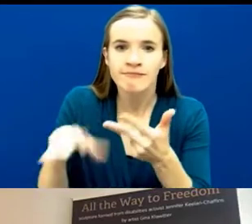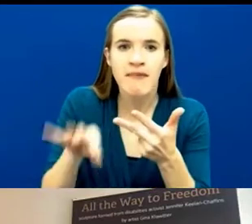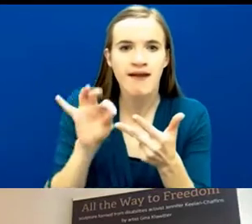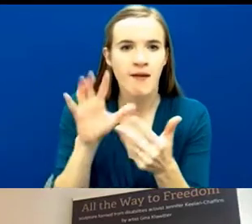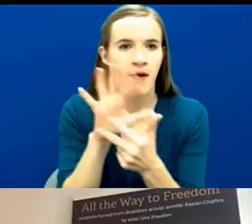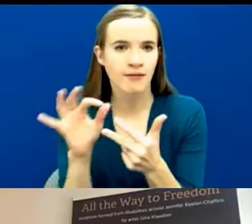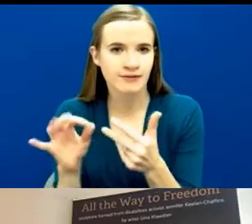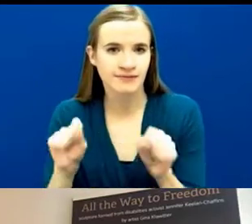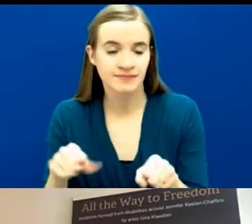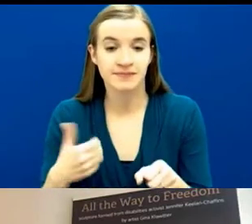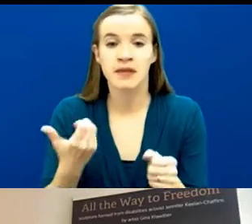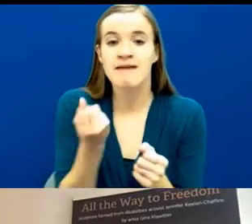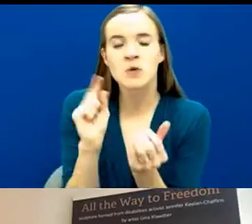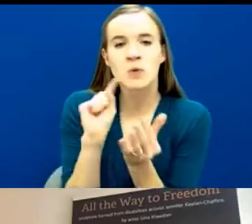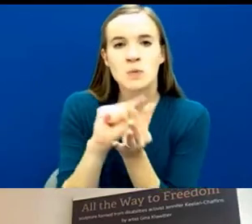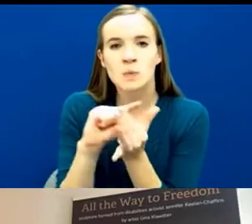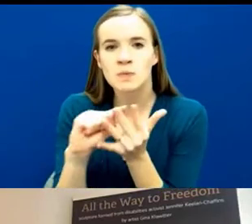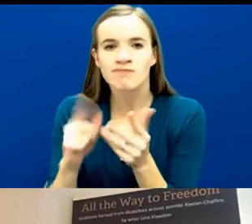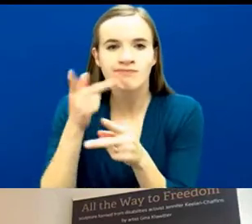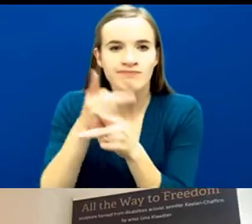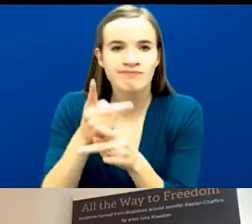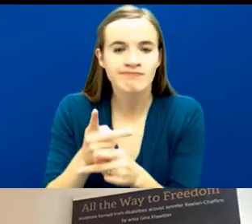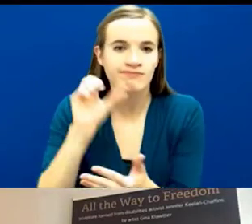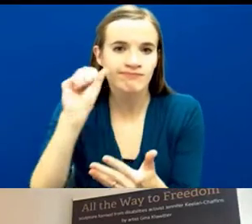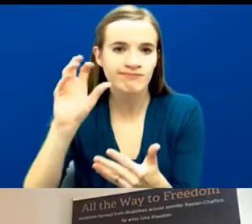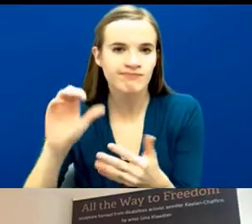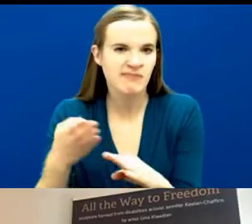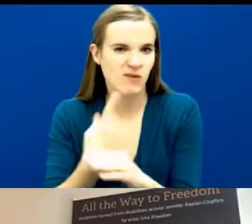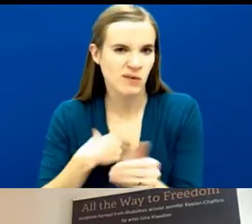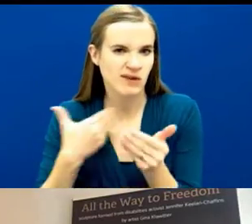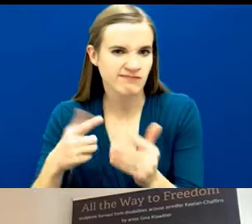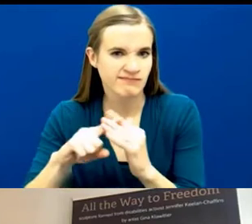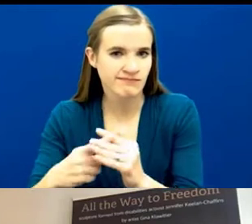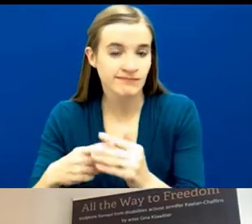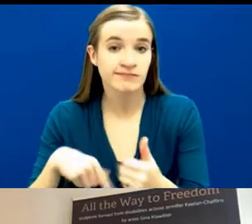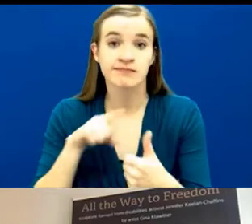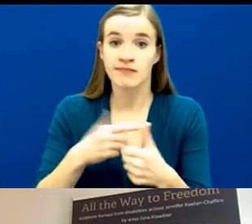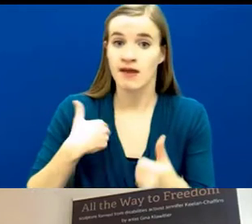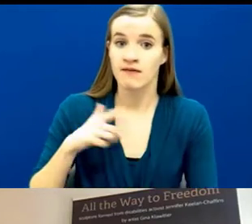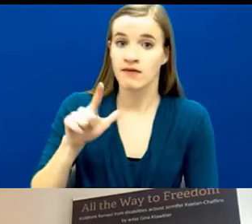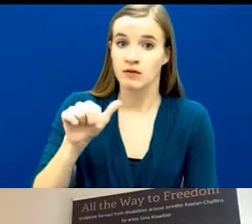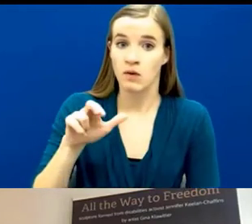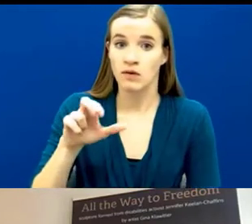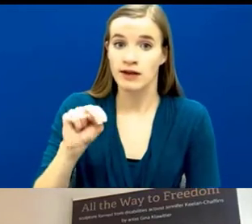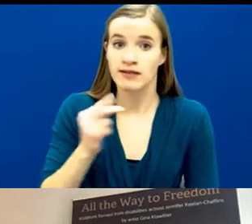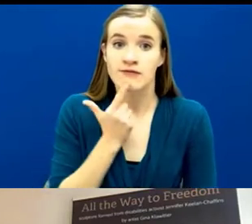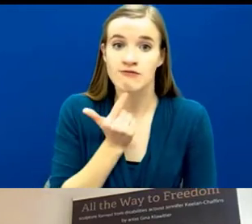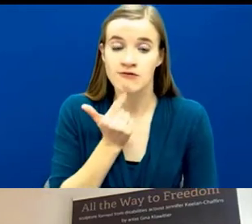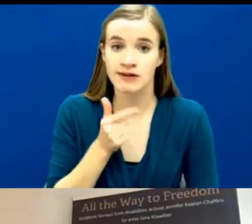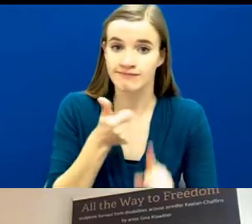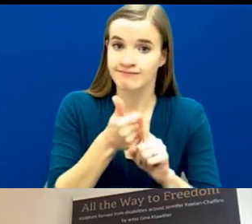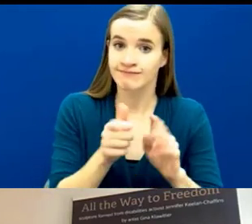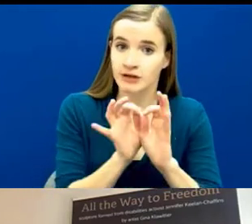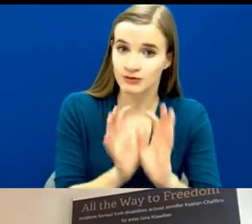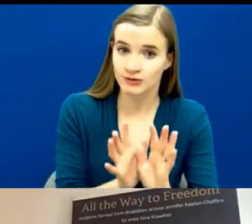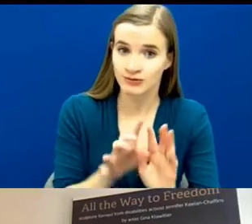notes. To start, we have Lauren joining us this afternoon as our interpreter, so